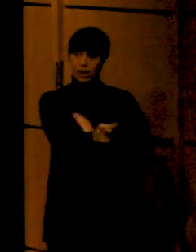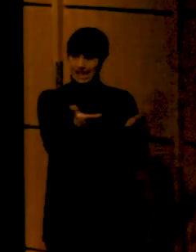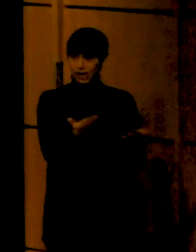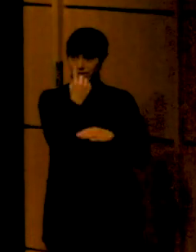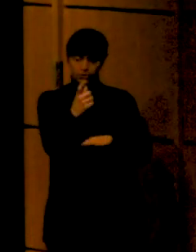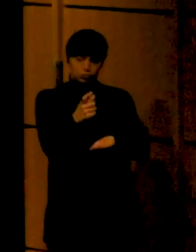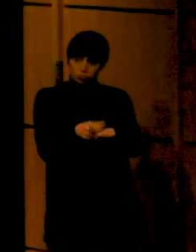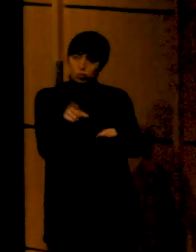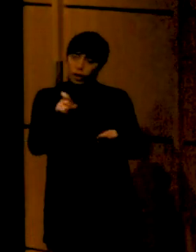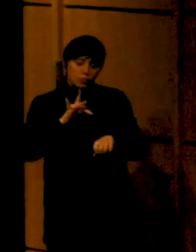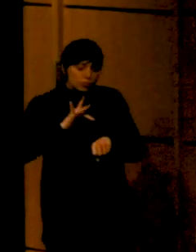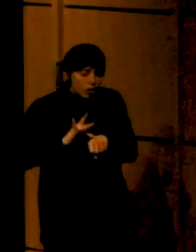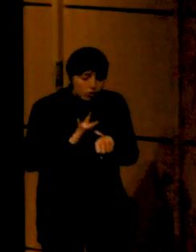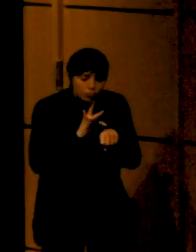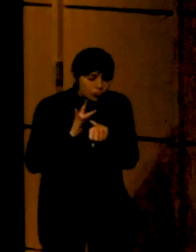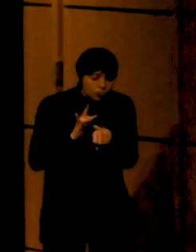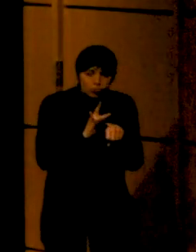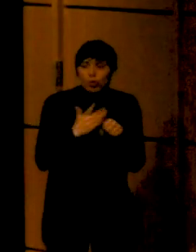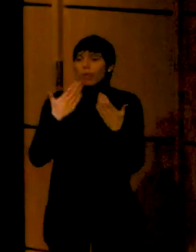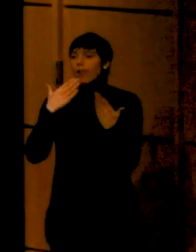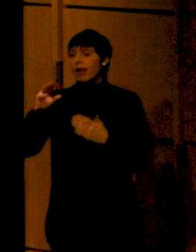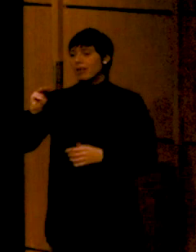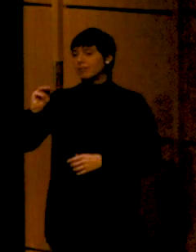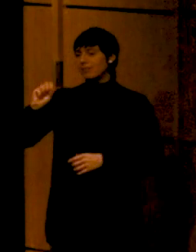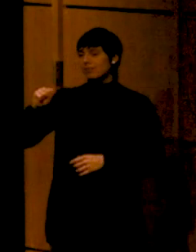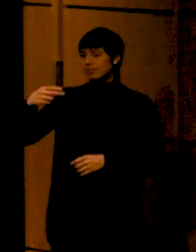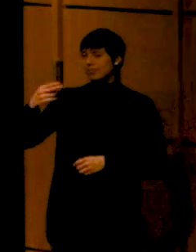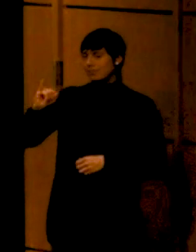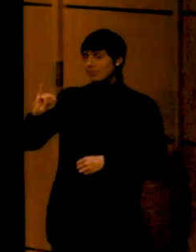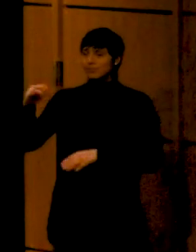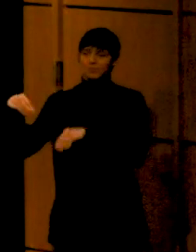Thanks very much to the Mount St. Helens Institute for making that possible.